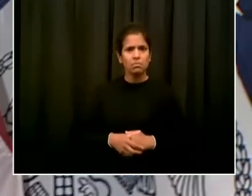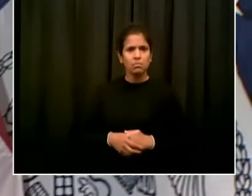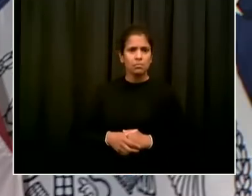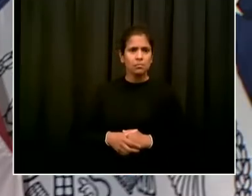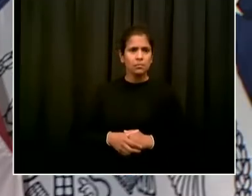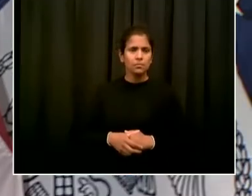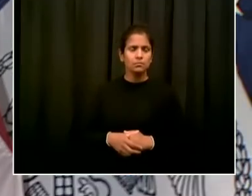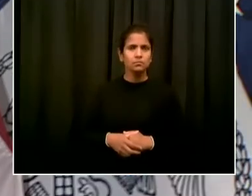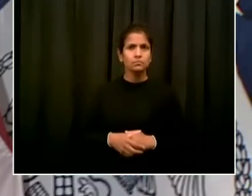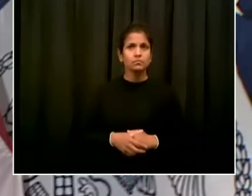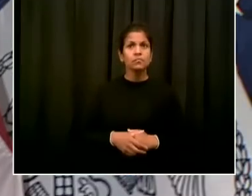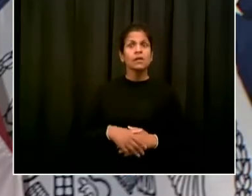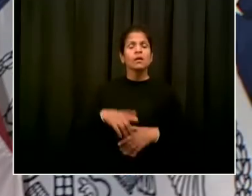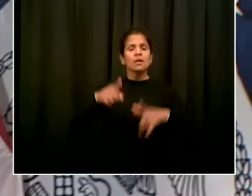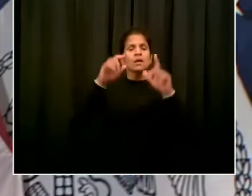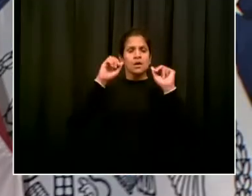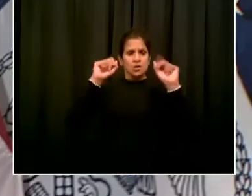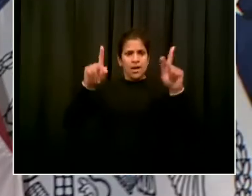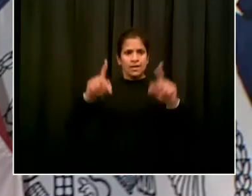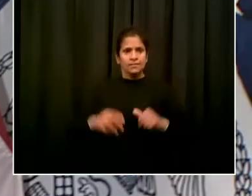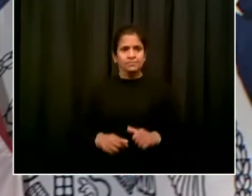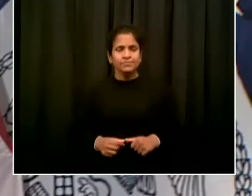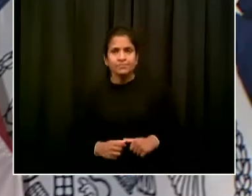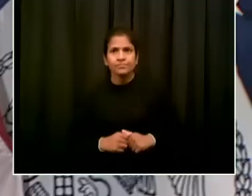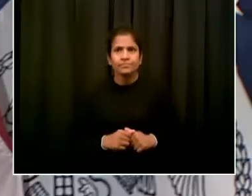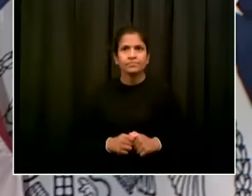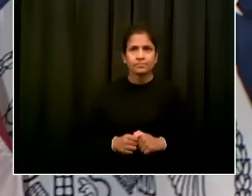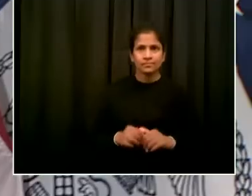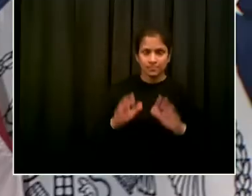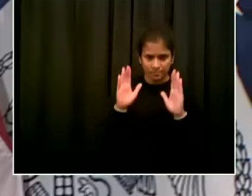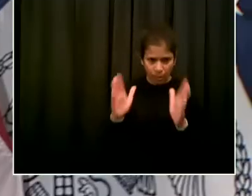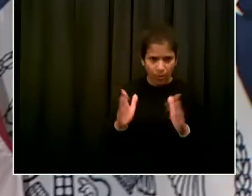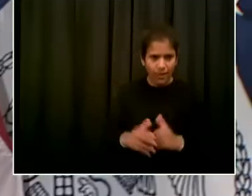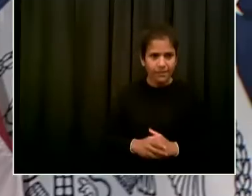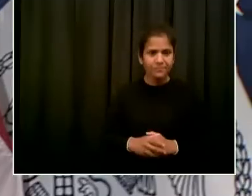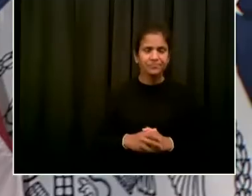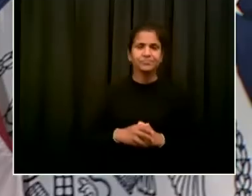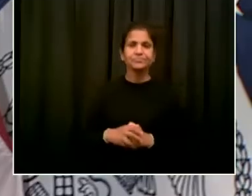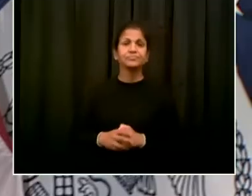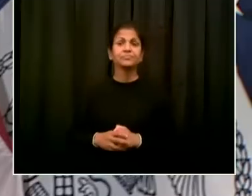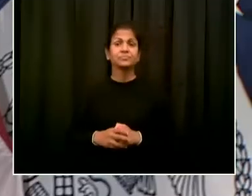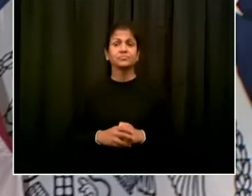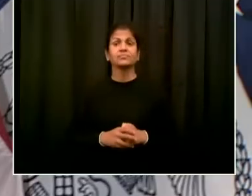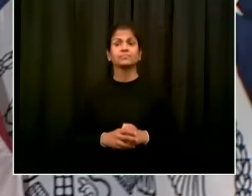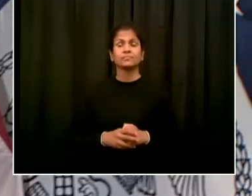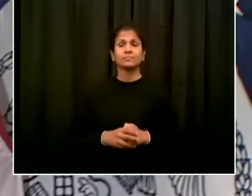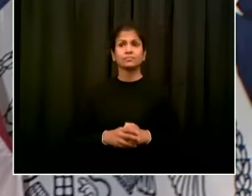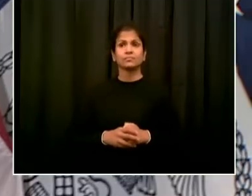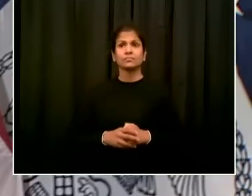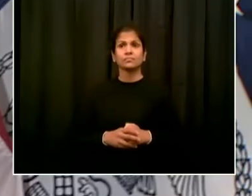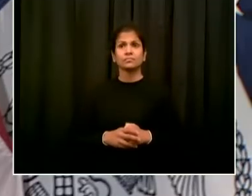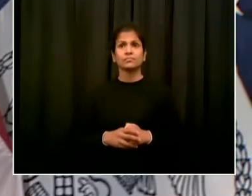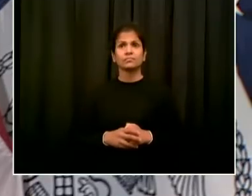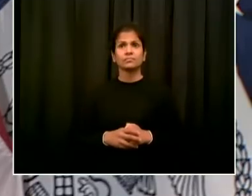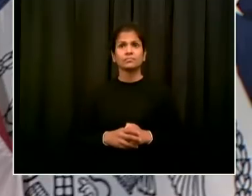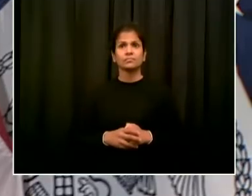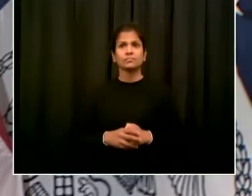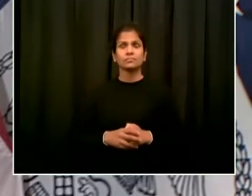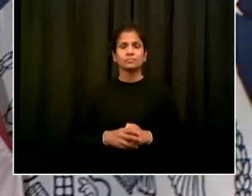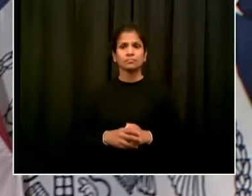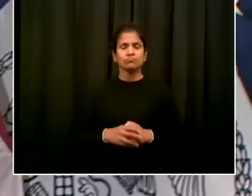MAY BREAK THE LOG JAM.